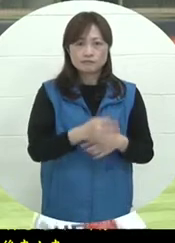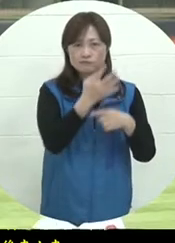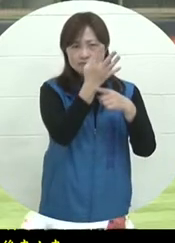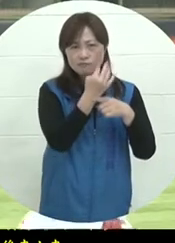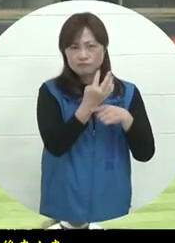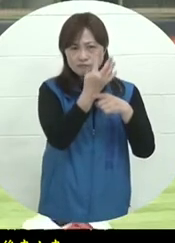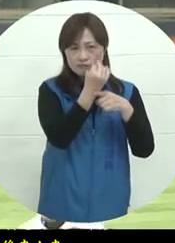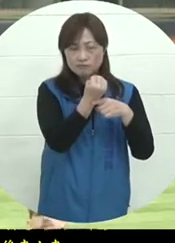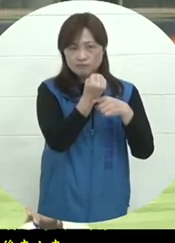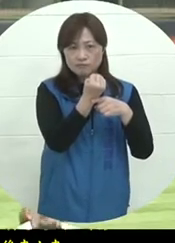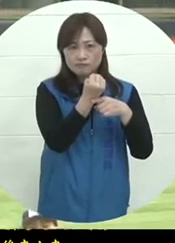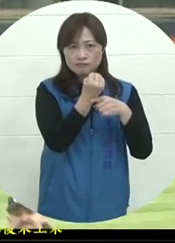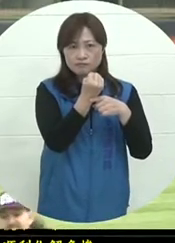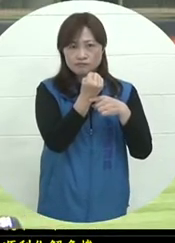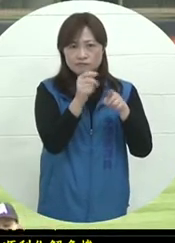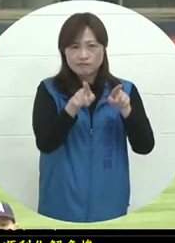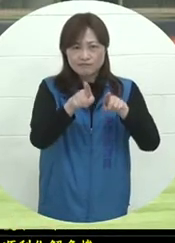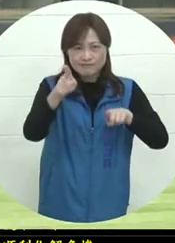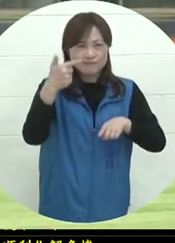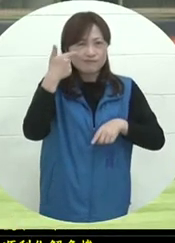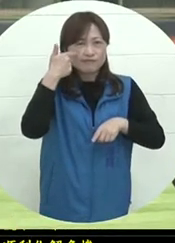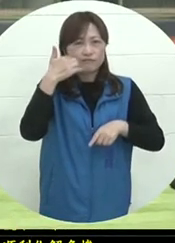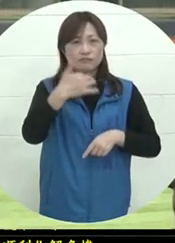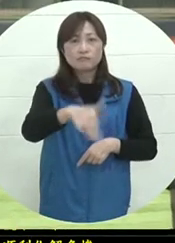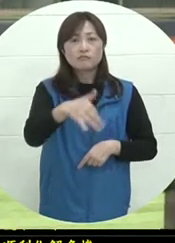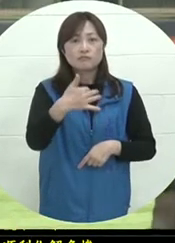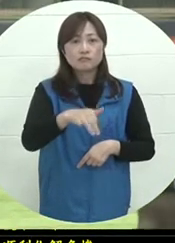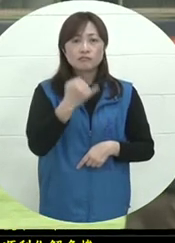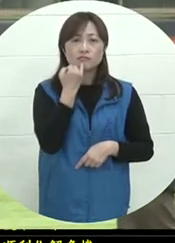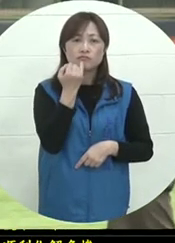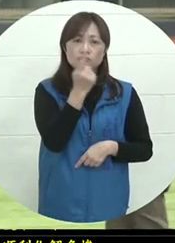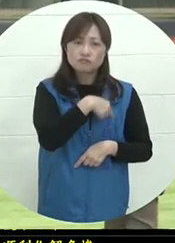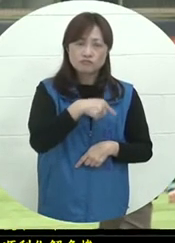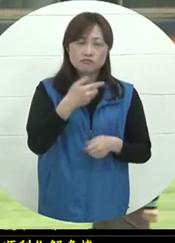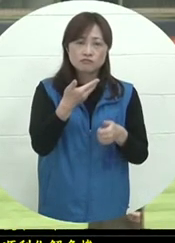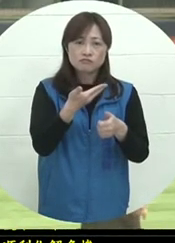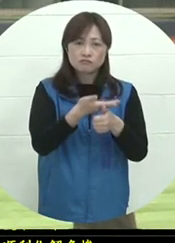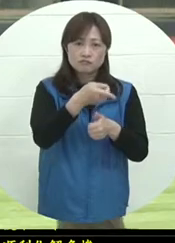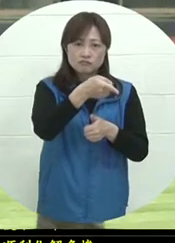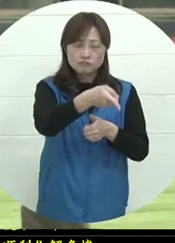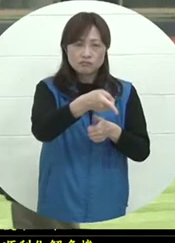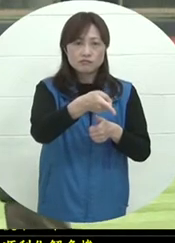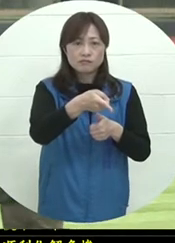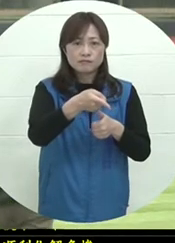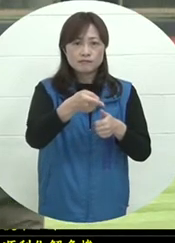There are no cards that are not stretched very far. Let’s see if there is a way to temporarily reduce the blood loss in this round. Stop it.